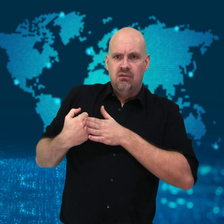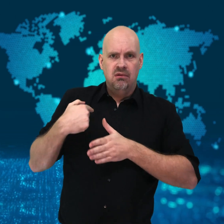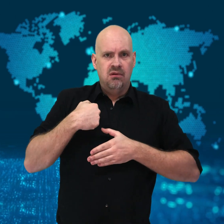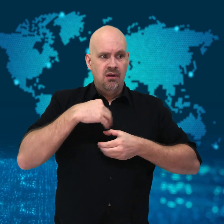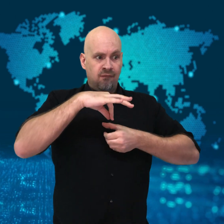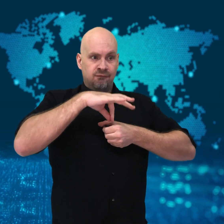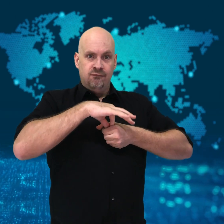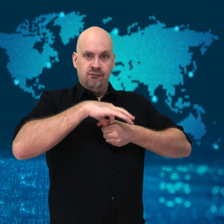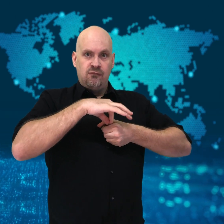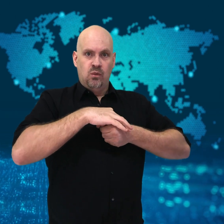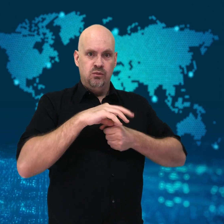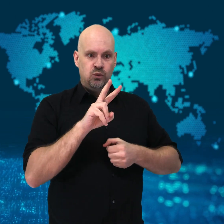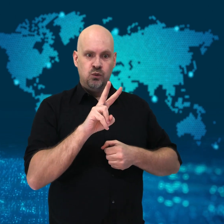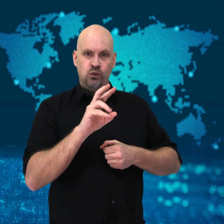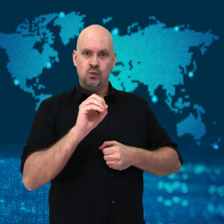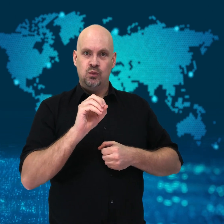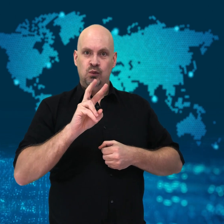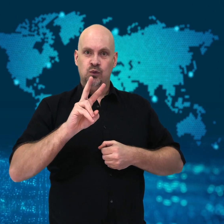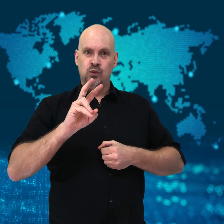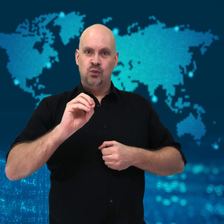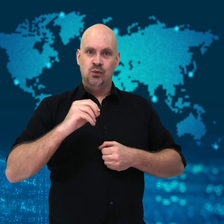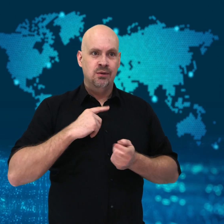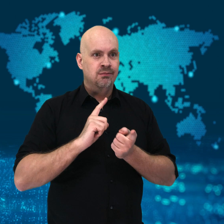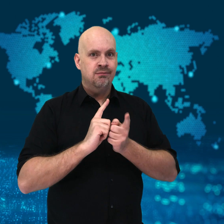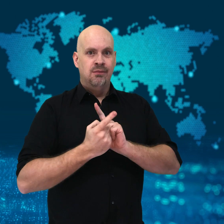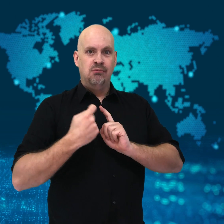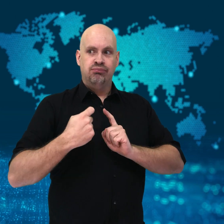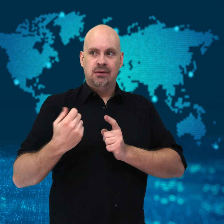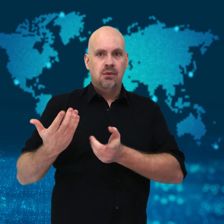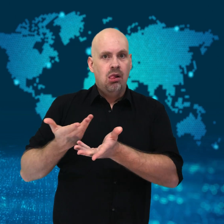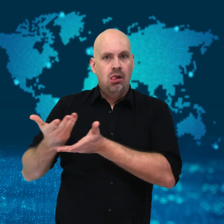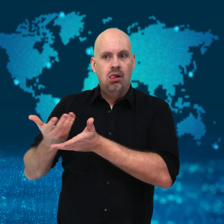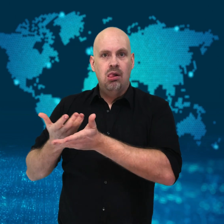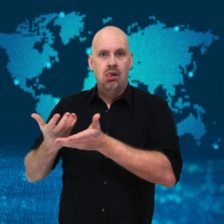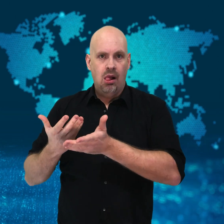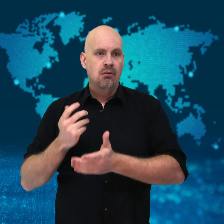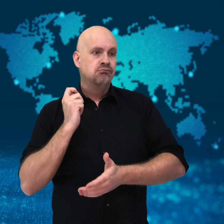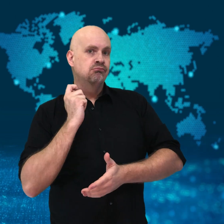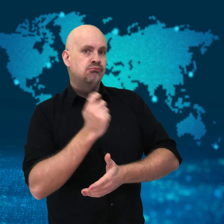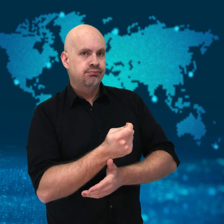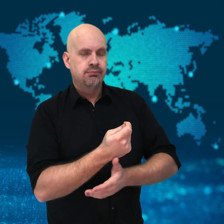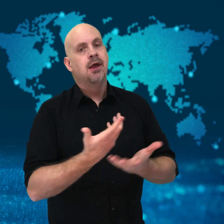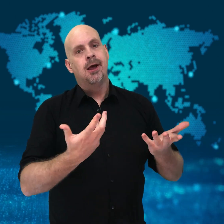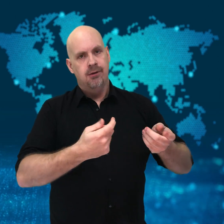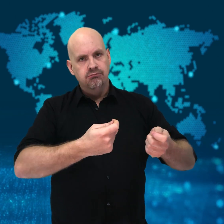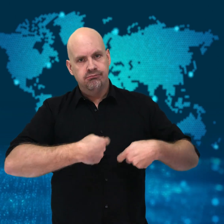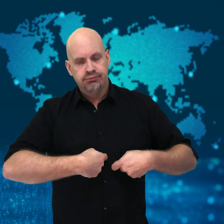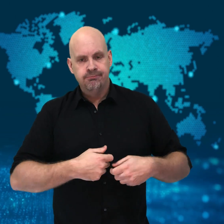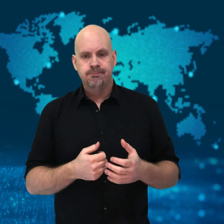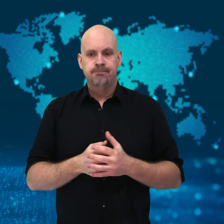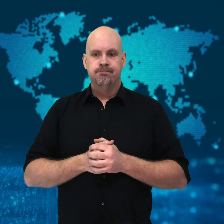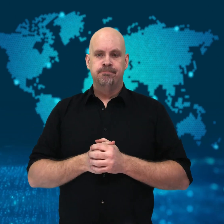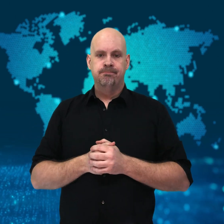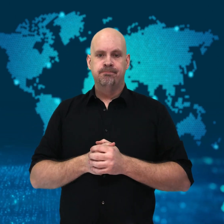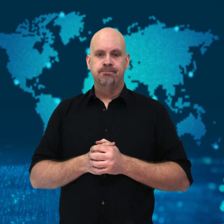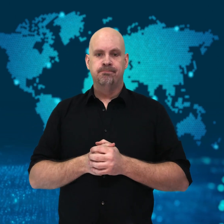foreign interference in the 2020 Presidential election.